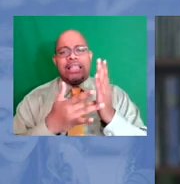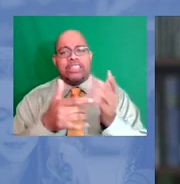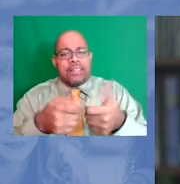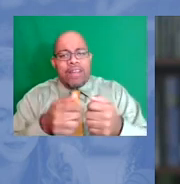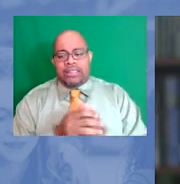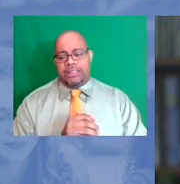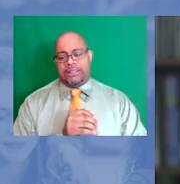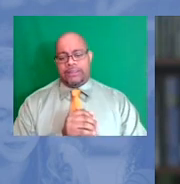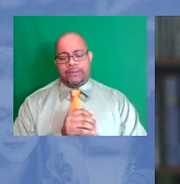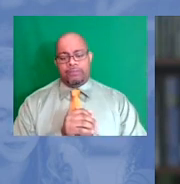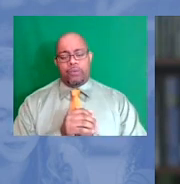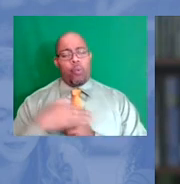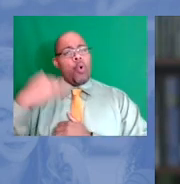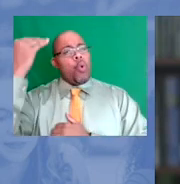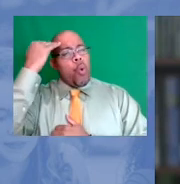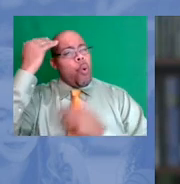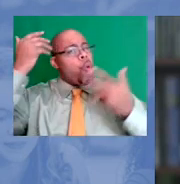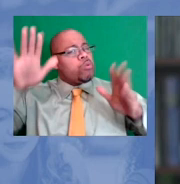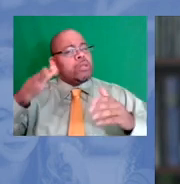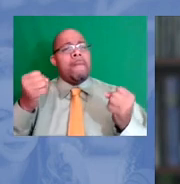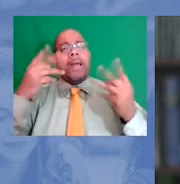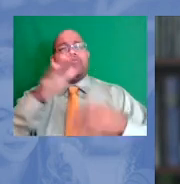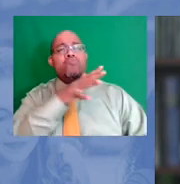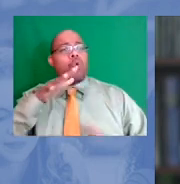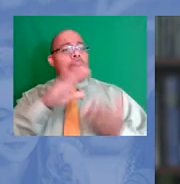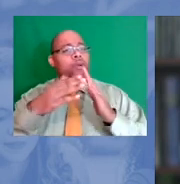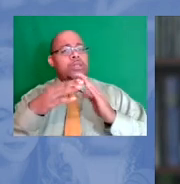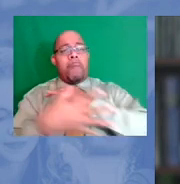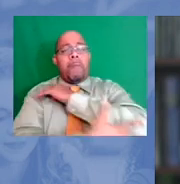WE KNOW THAT MANY RURAL COMMUNITIES AND POORER COMMUNITIES STILL DON'T HAVE THAT.